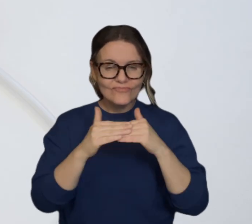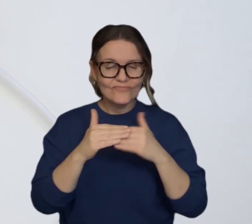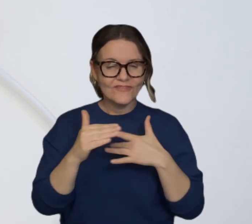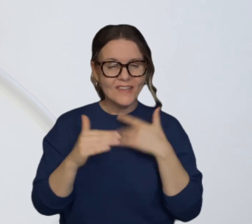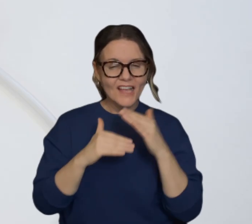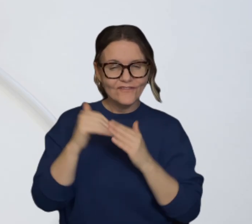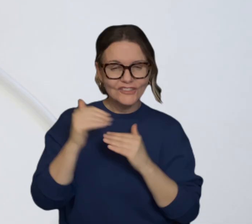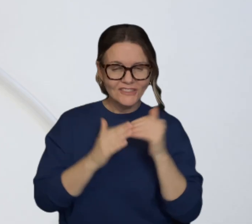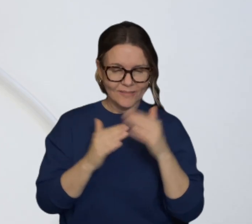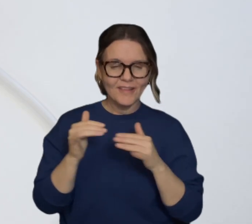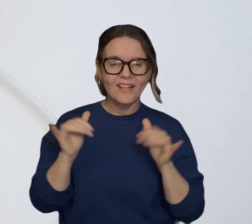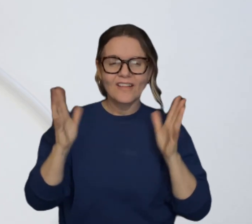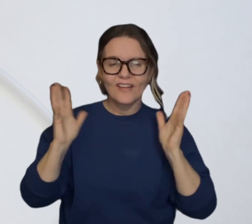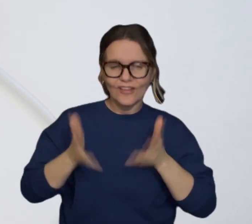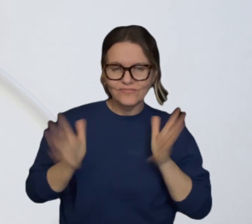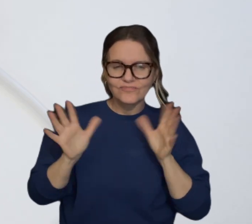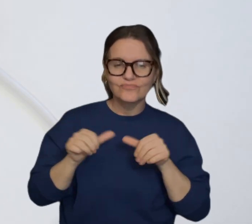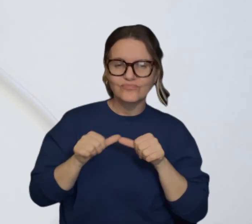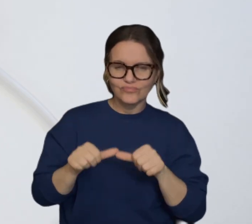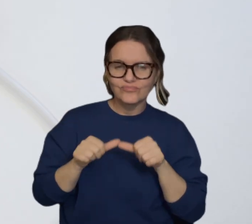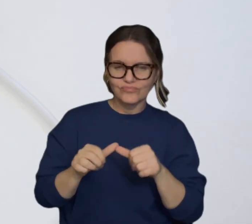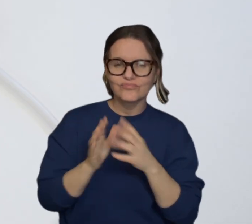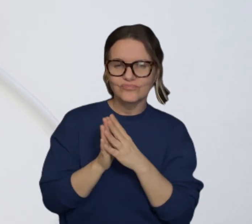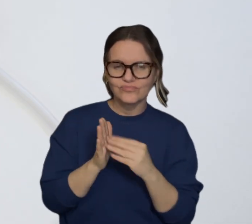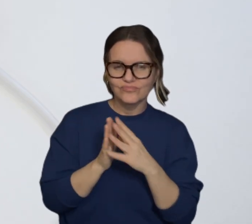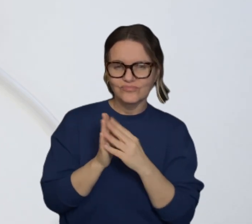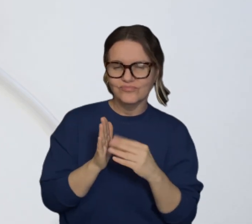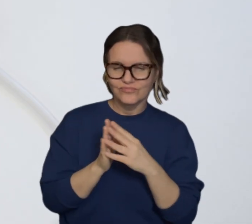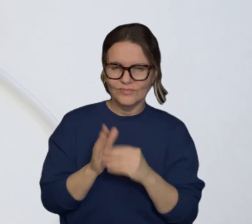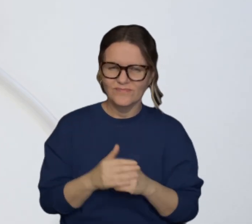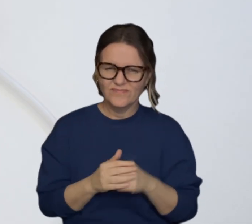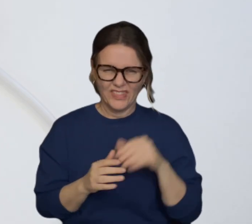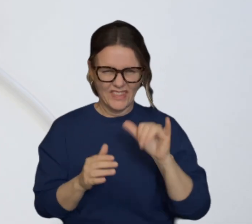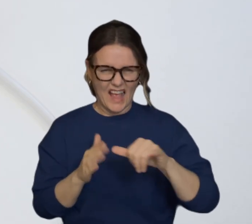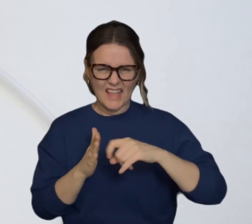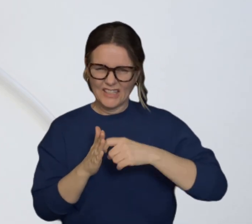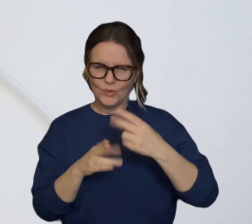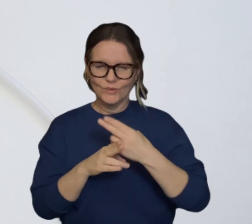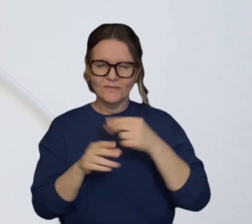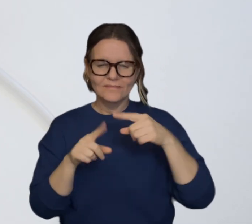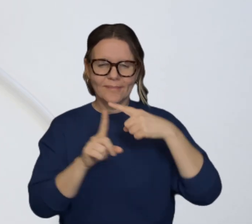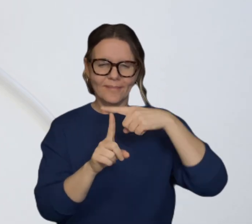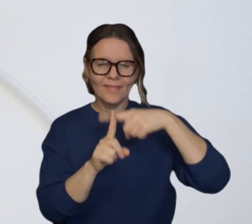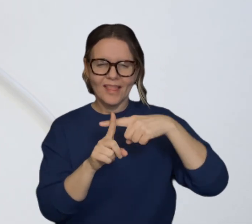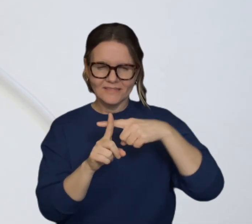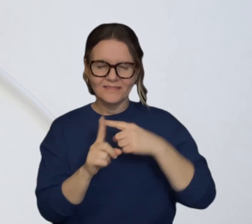and you're going to increase your section base to your max comfort level you'll hit that plus button